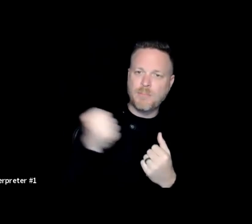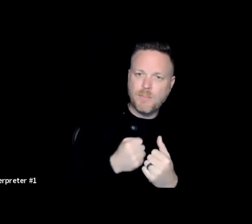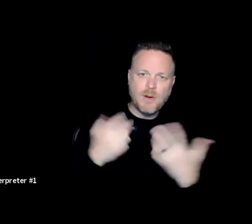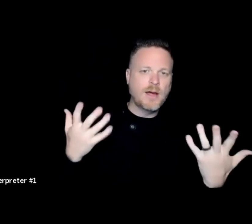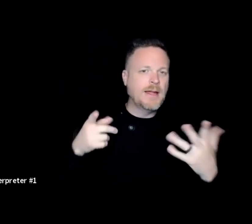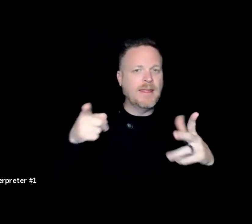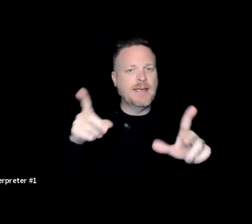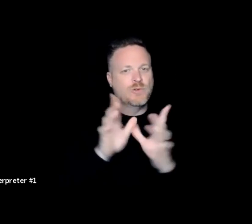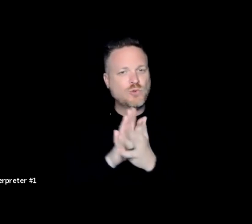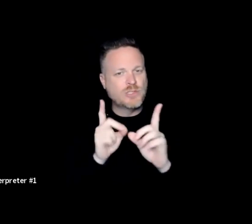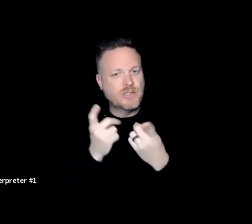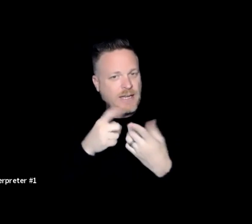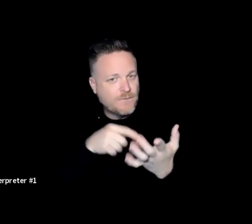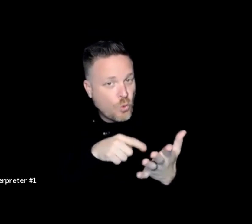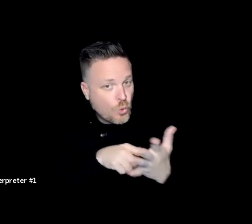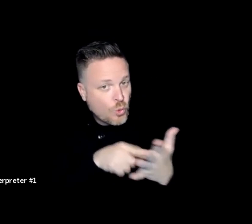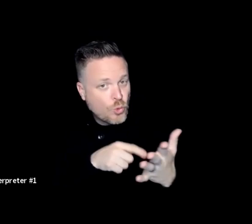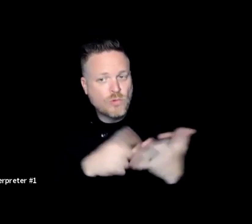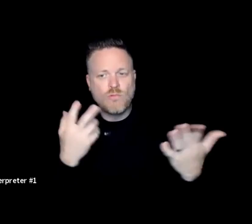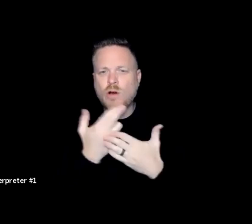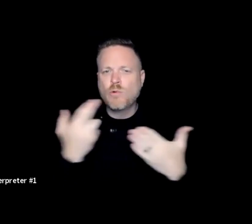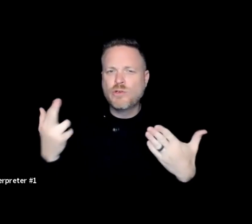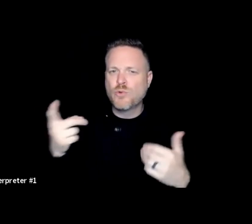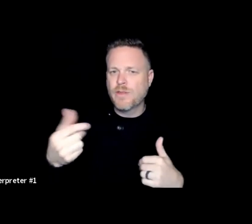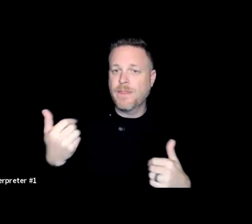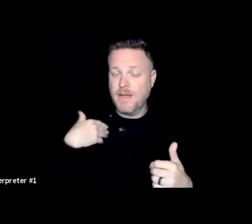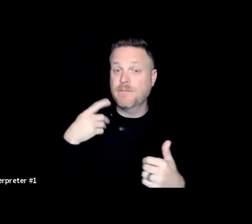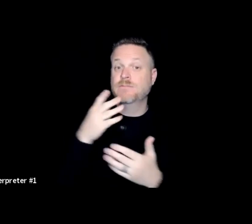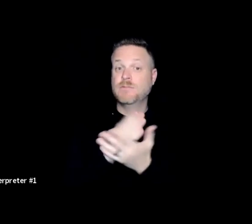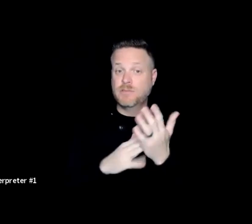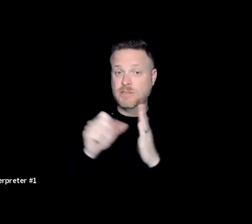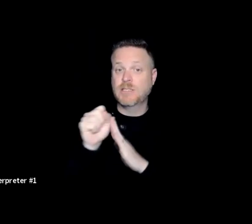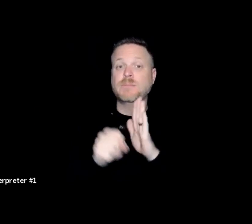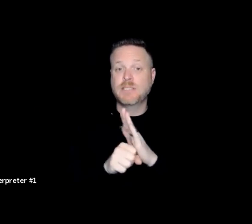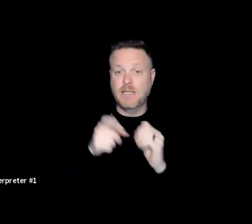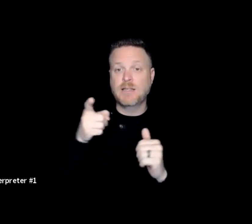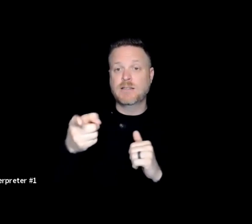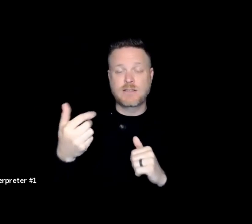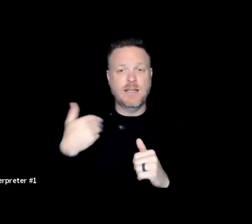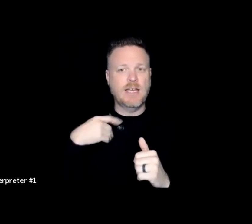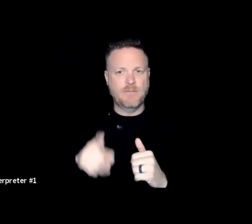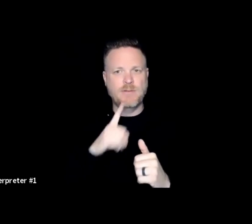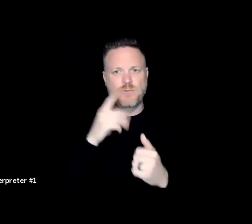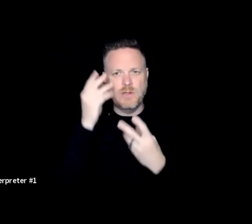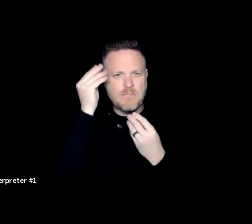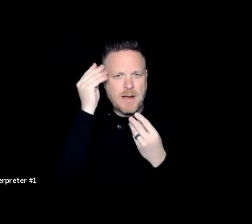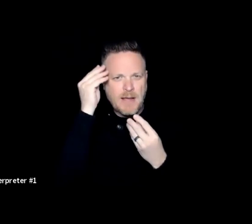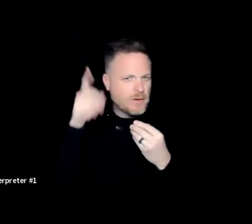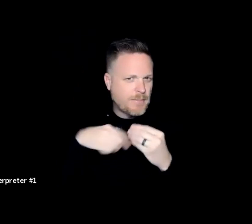What resources they have. Even the states that have been mindful of trying to move forward with